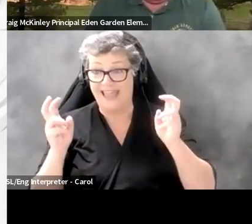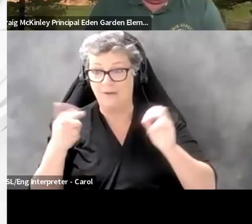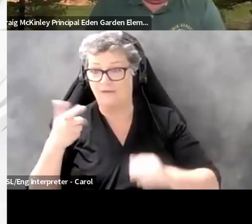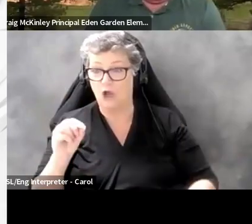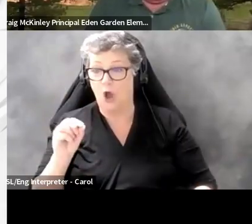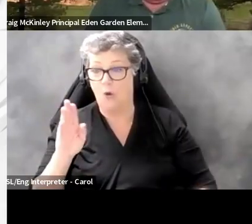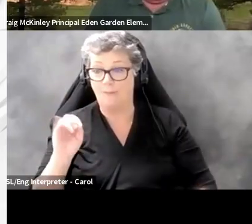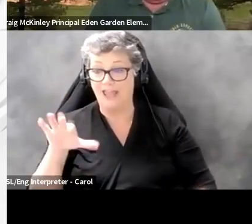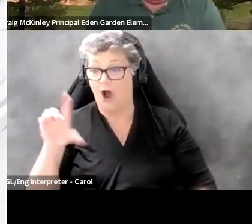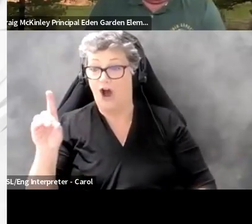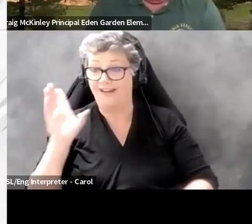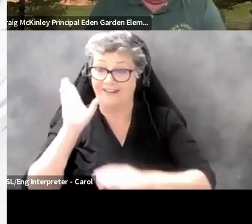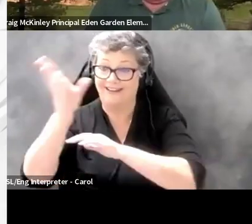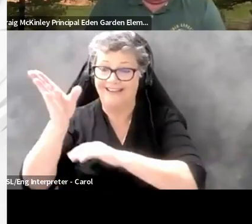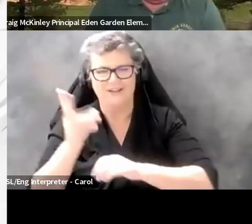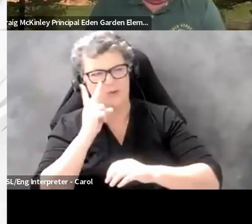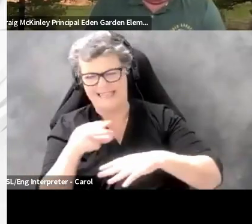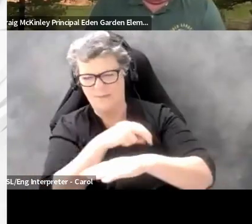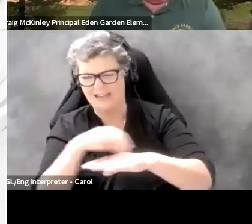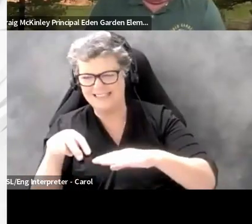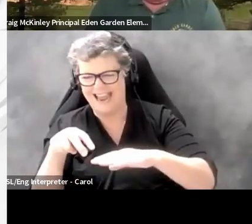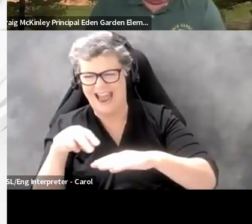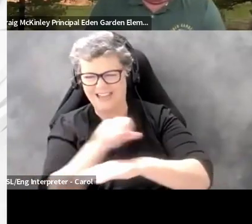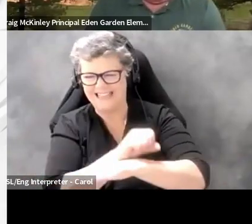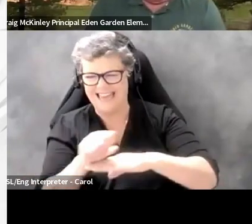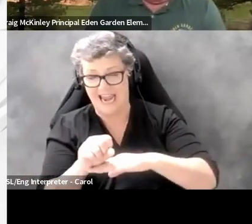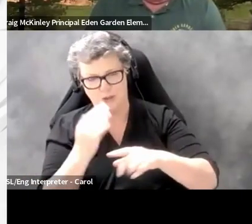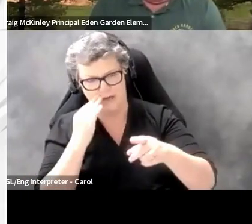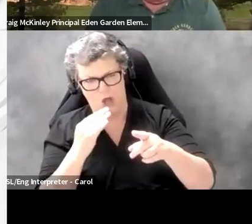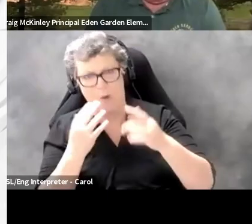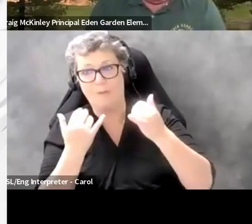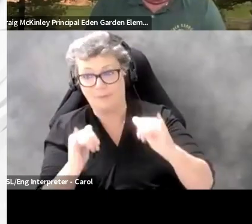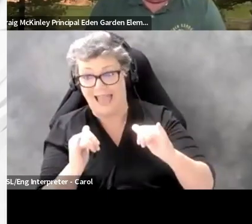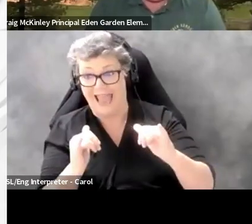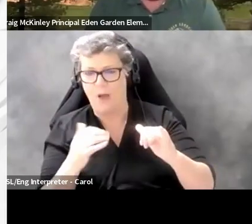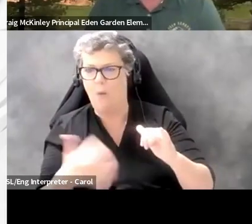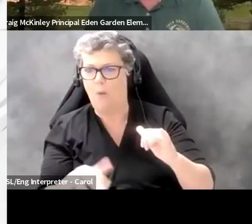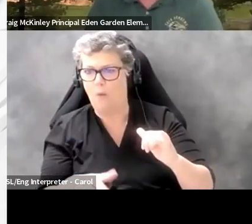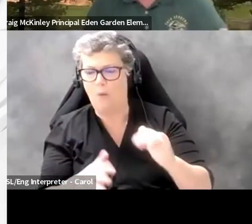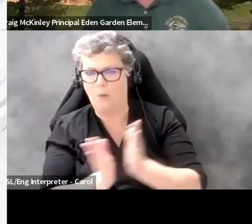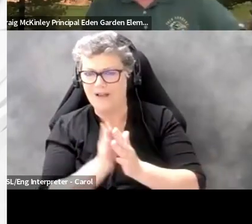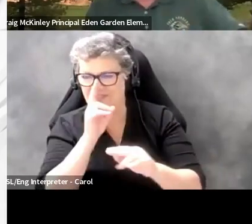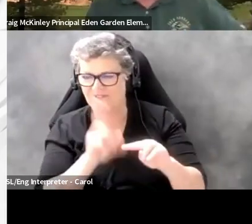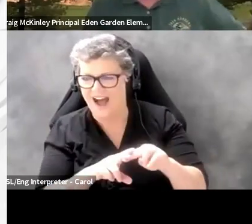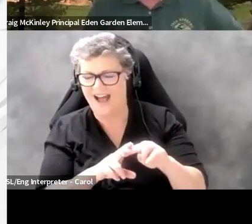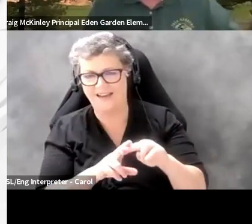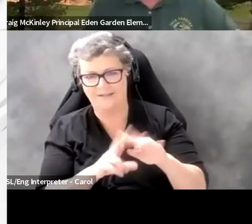anyone who sees him on stage would know that play is desirable. That plays fun. It is an engaging